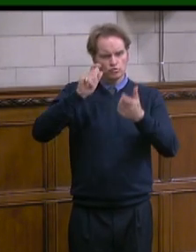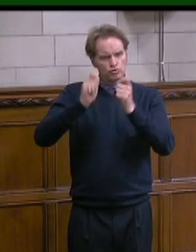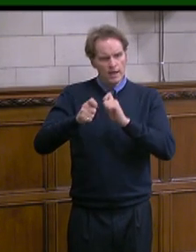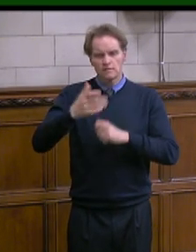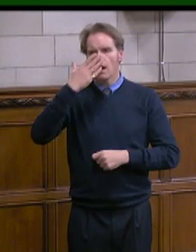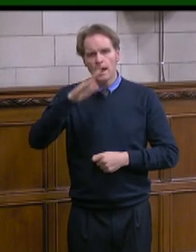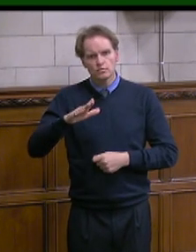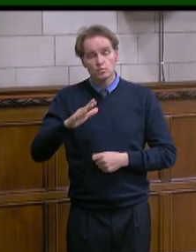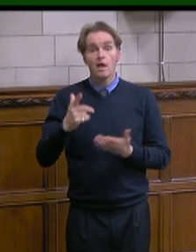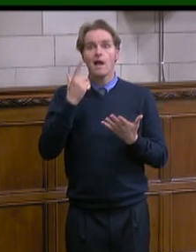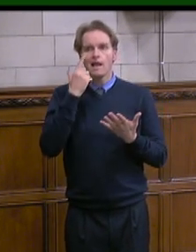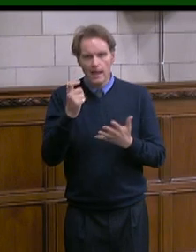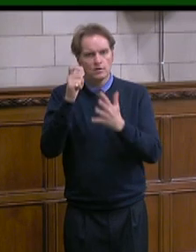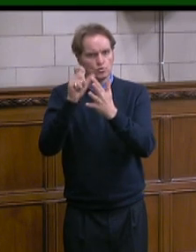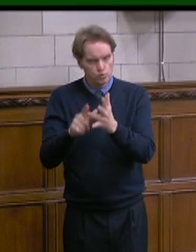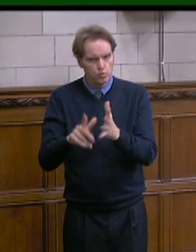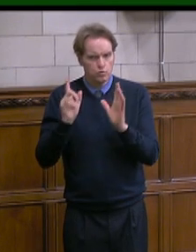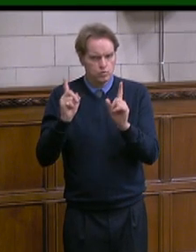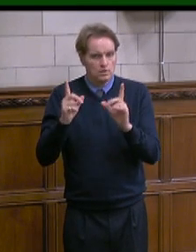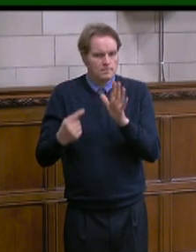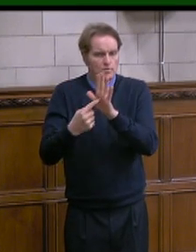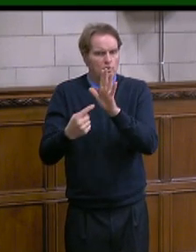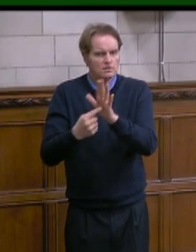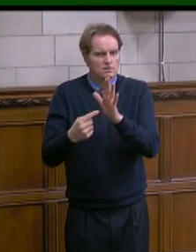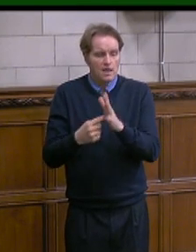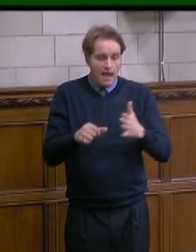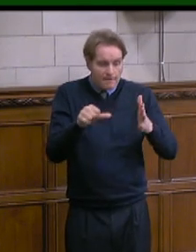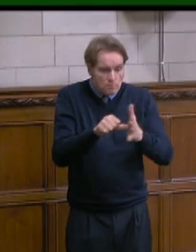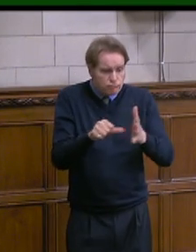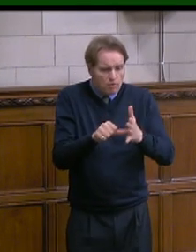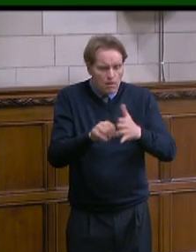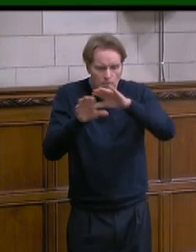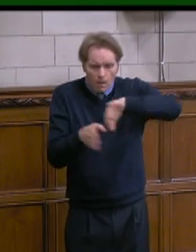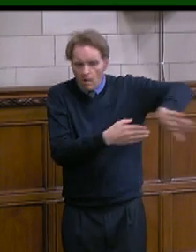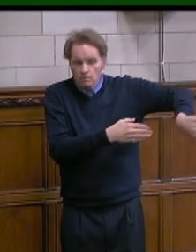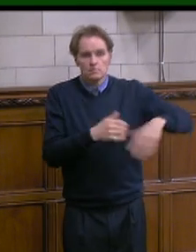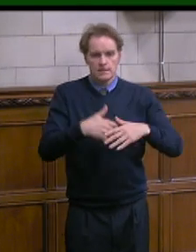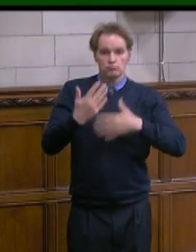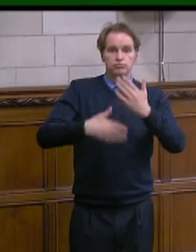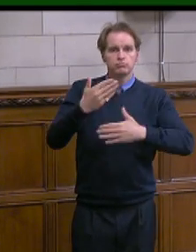We have a problem and we need to find a way around it, so that all our young people can